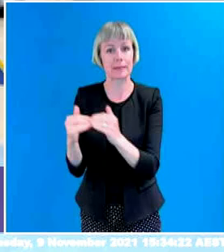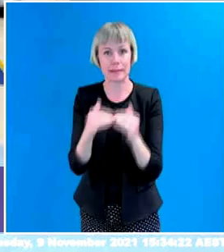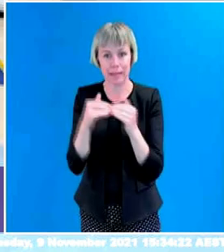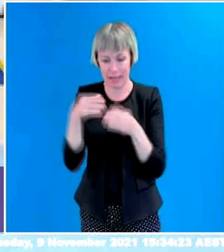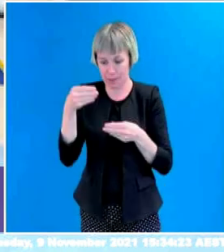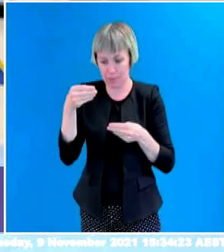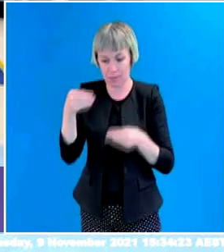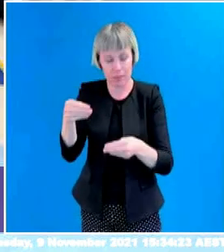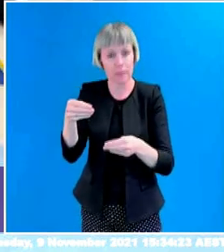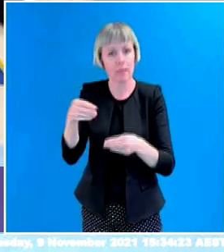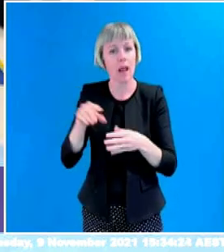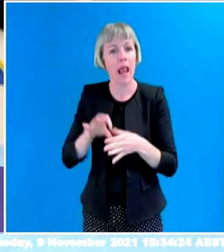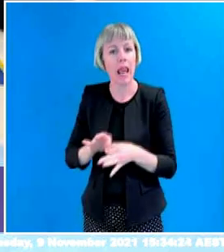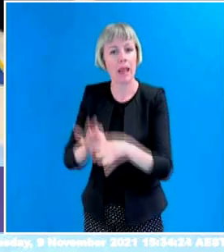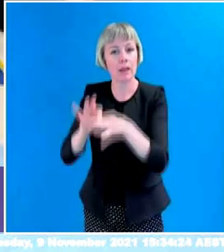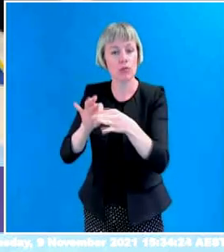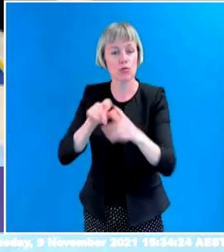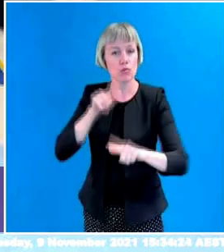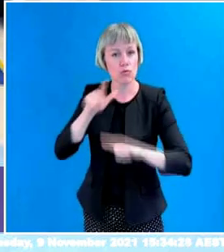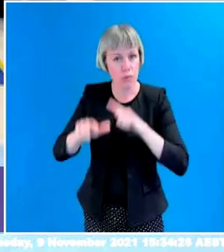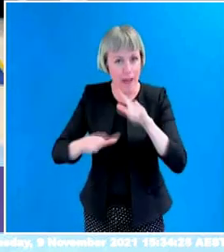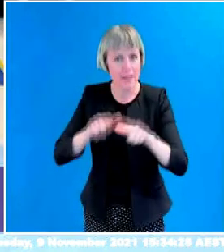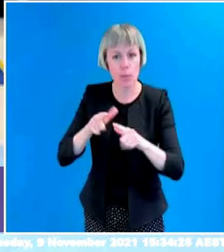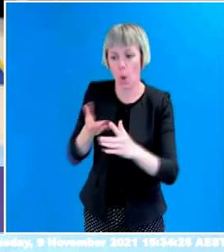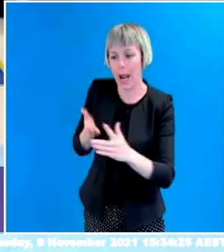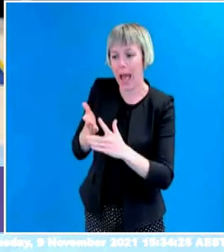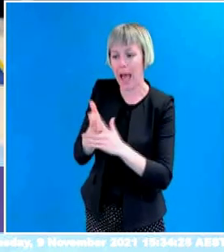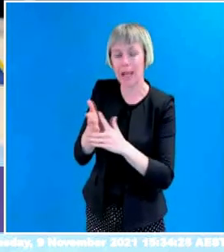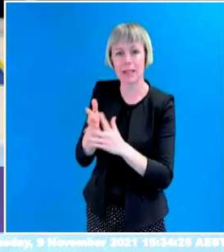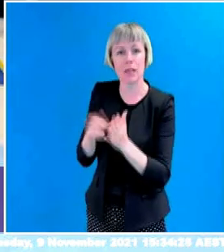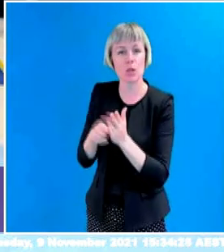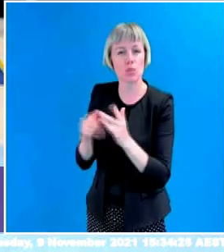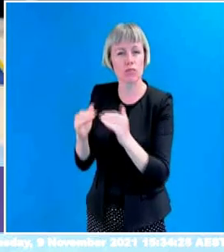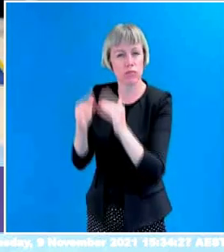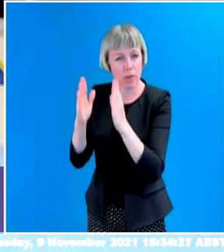transport and access to premises, which get to that broader concept of